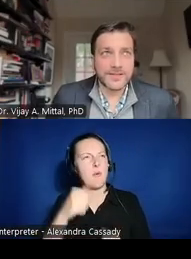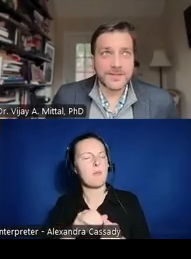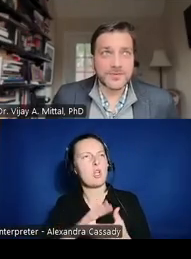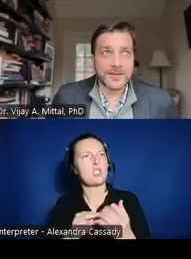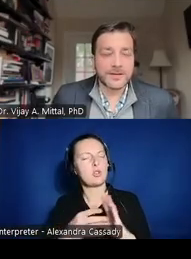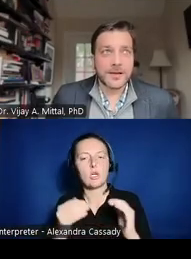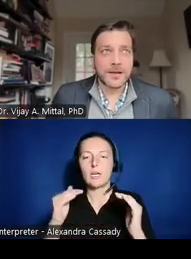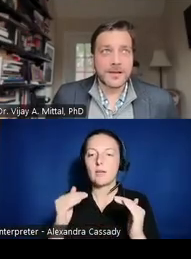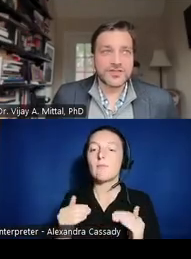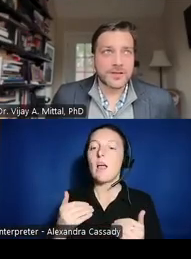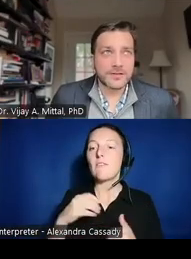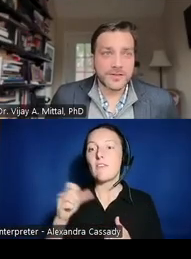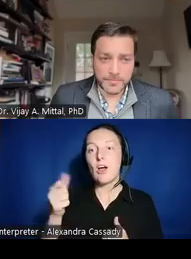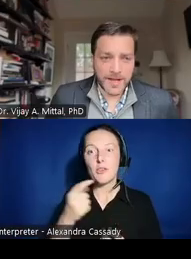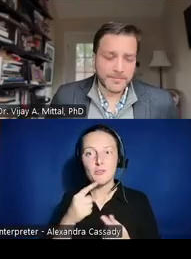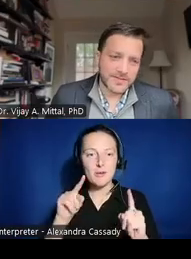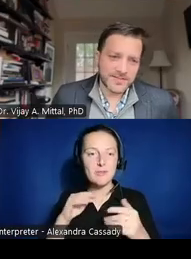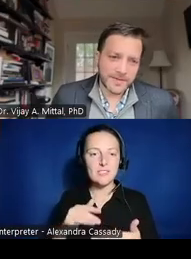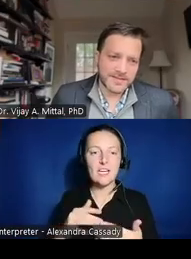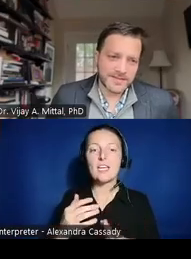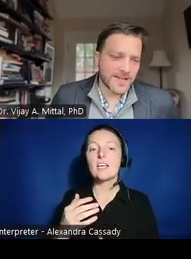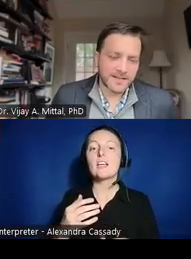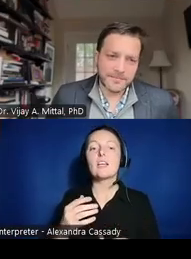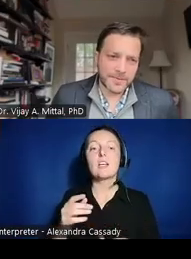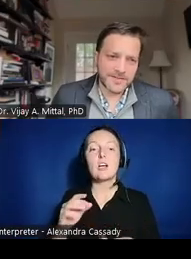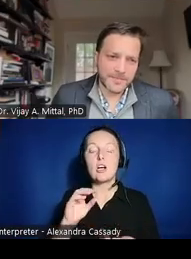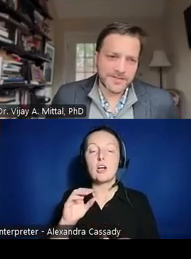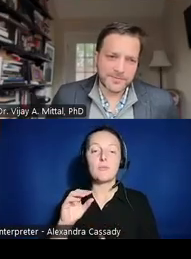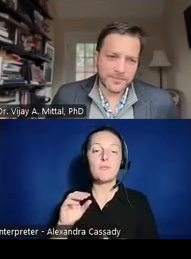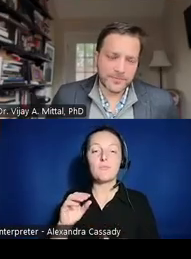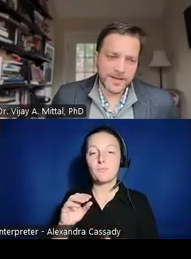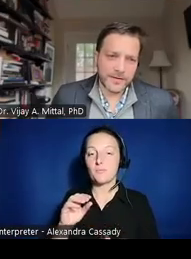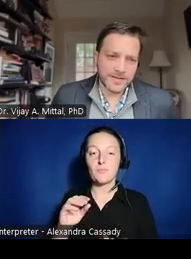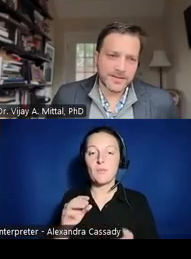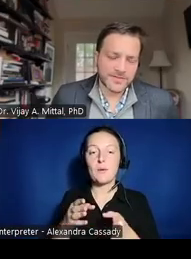difference between congenally blind participants and cited participants when they were re telling